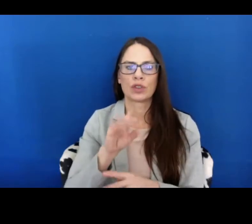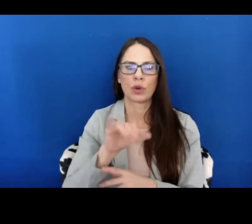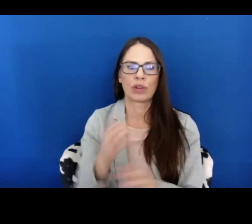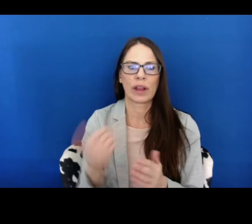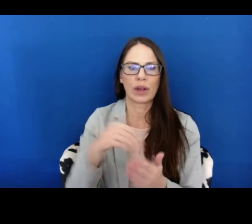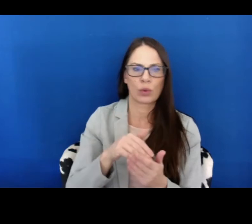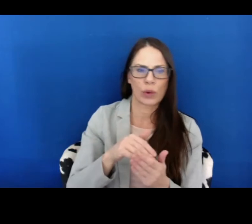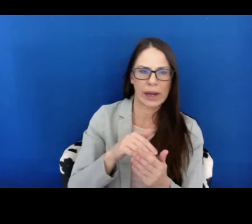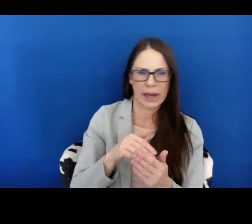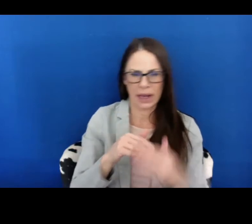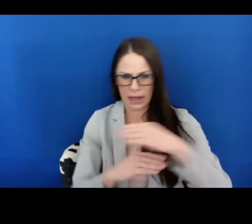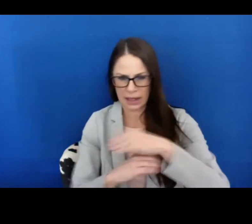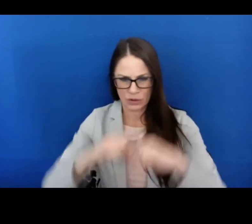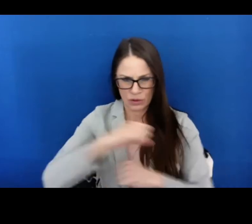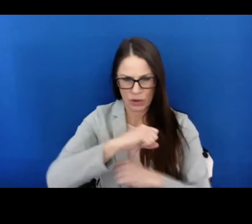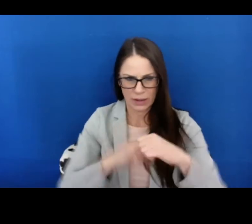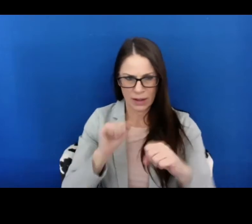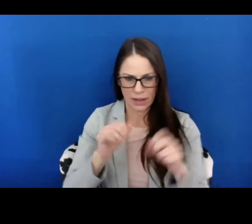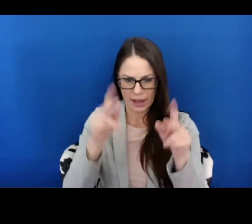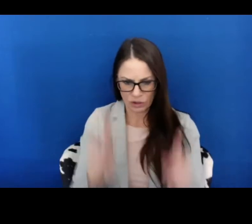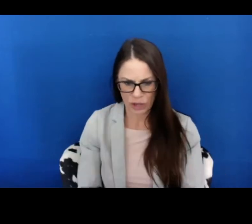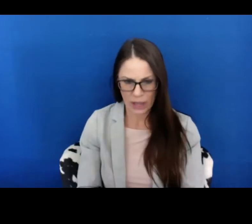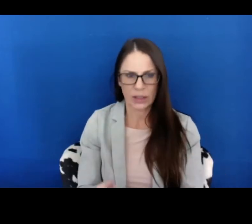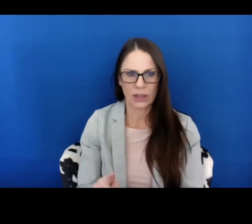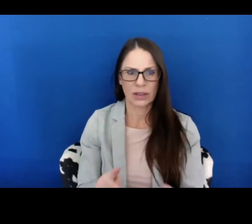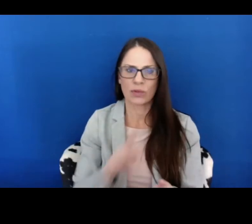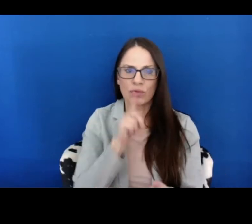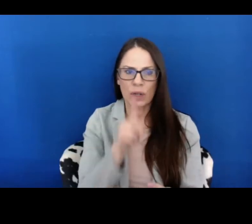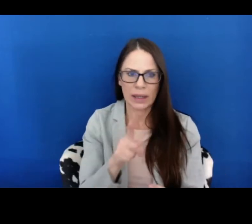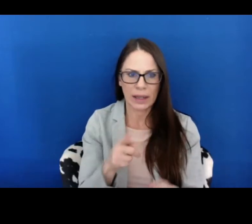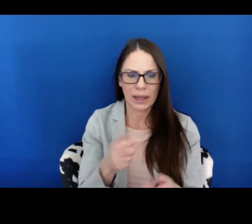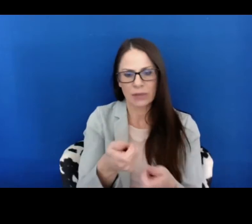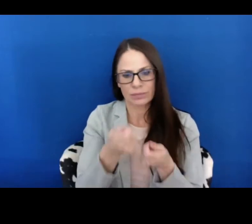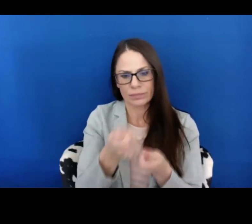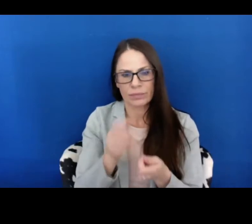and a fashion truer to their actual human qualities and capabilities and quote with